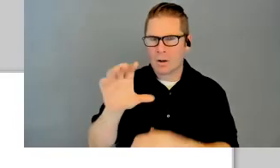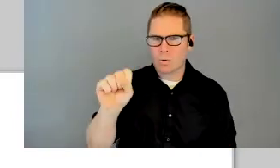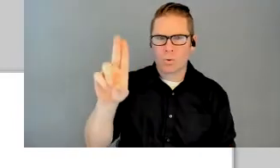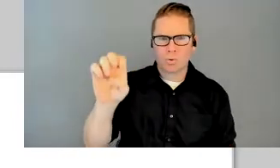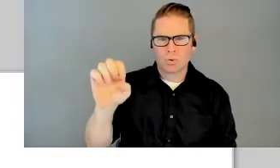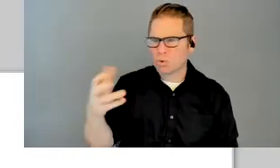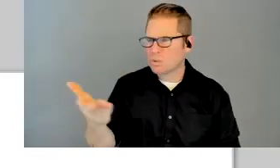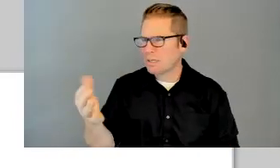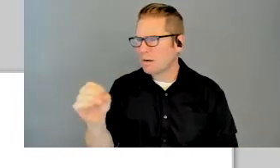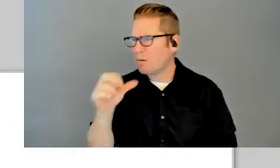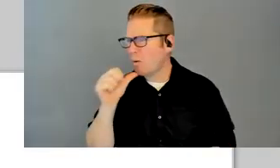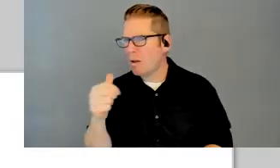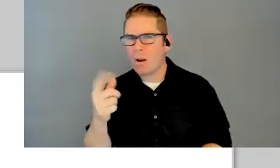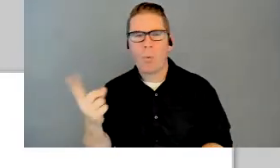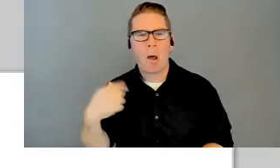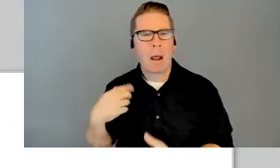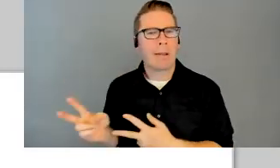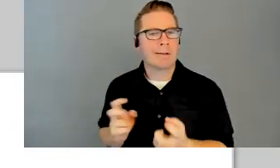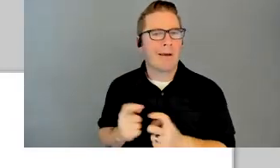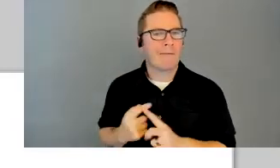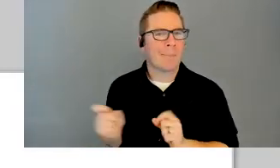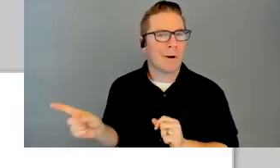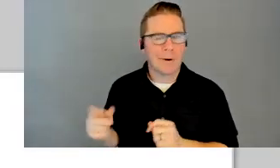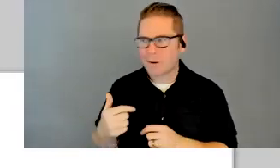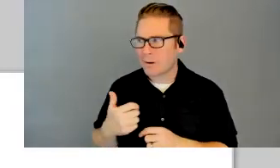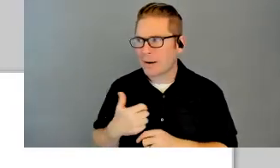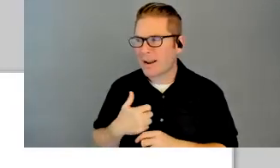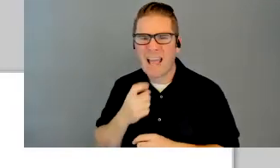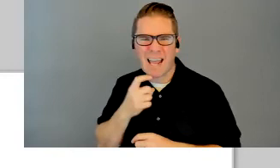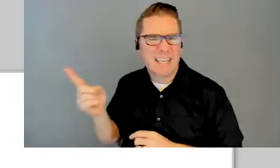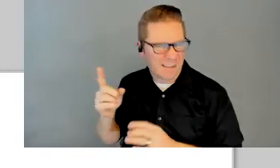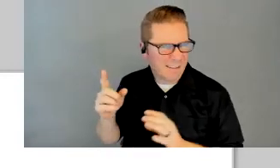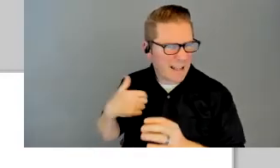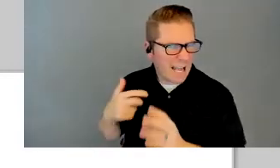but I stole it from her. I'll probably tell her or one of you guys are probably telling her that I stole something from her.